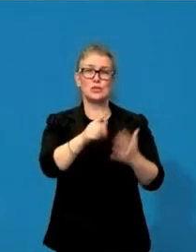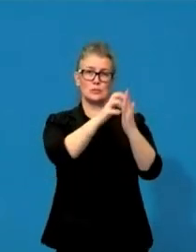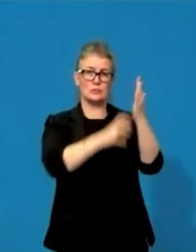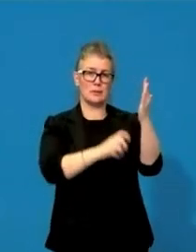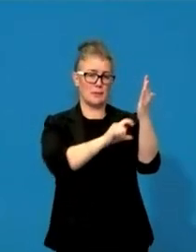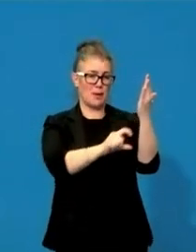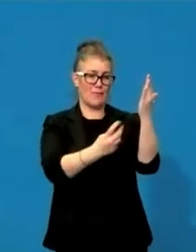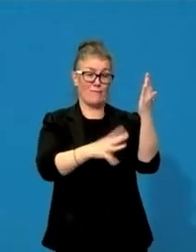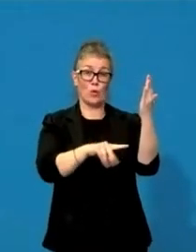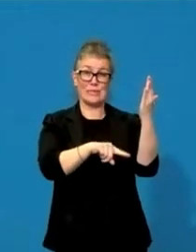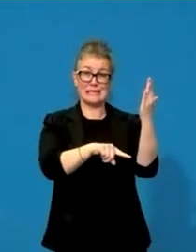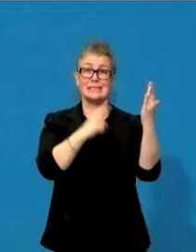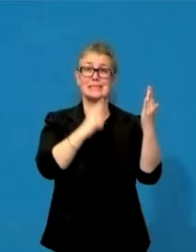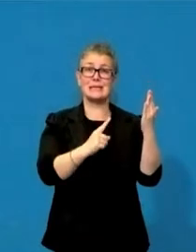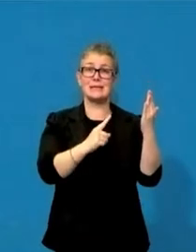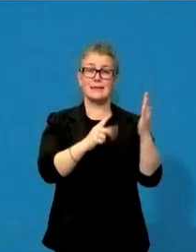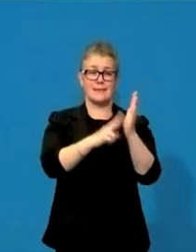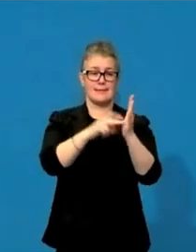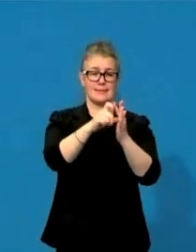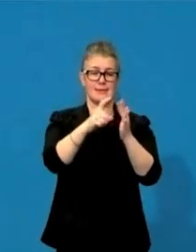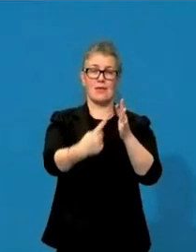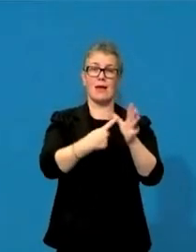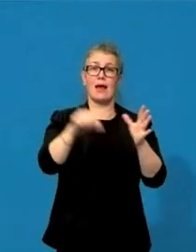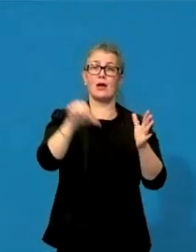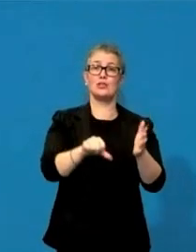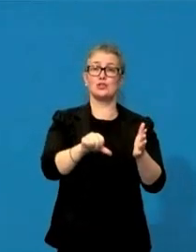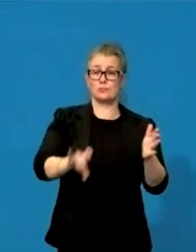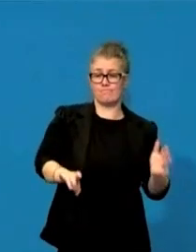"The NDIA should invest in training families and community in skilling them up."